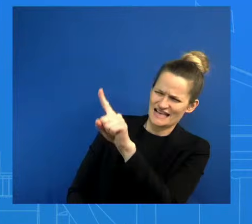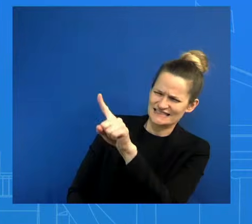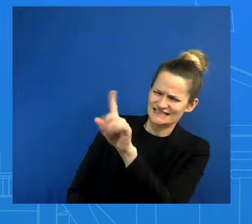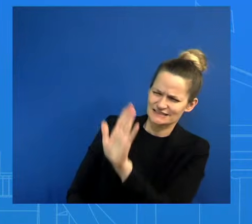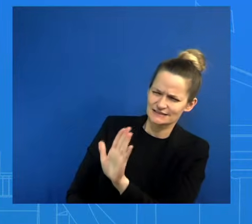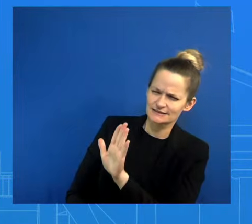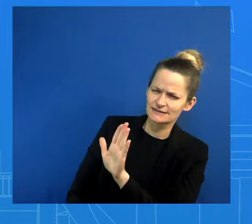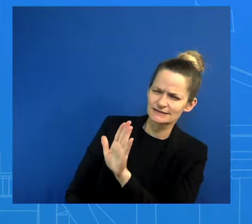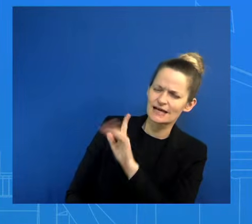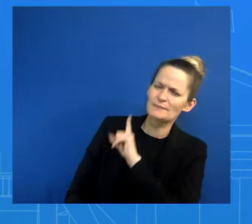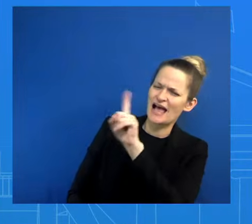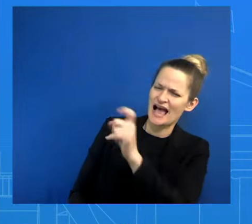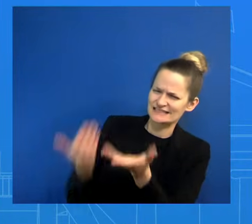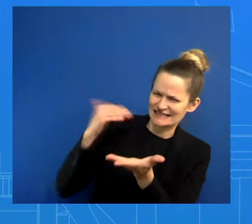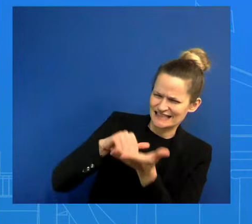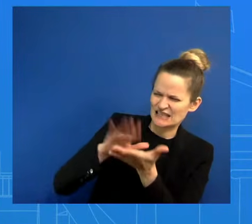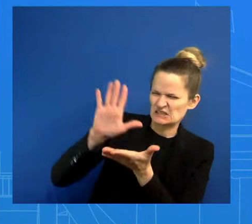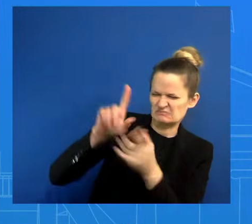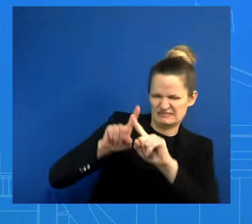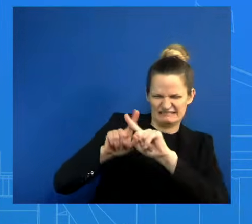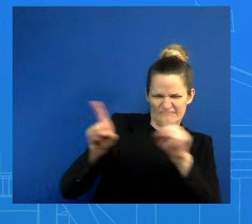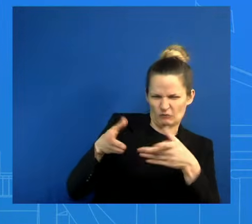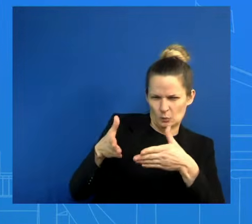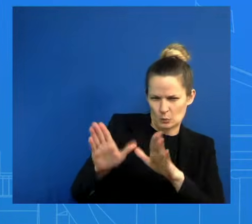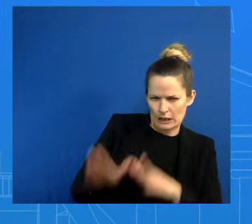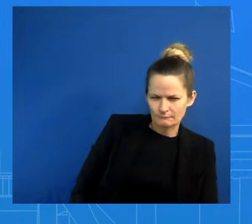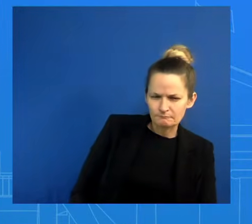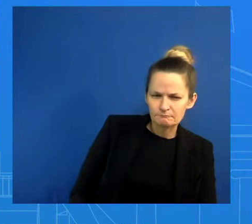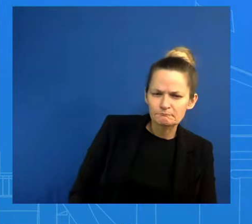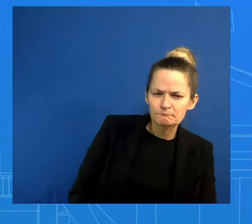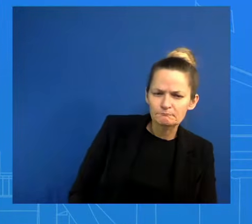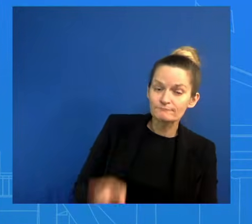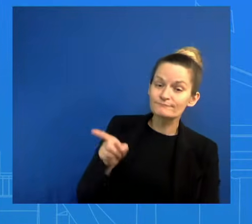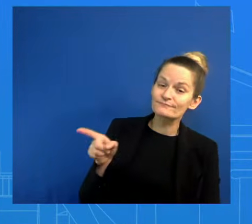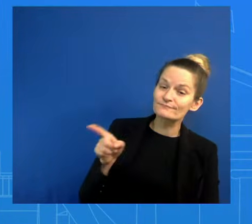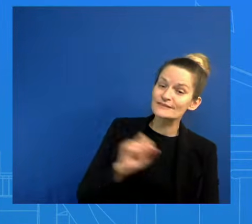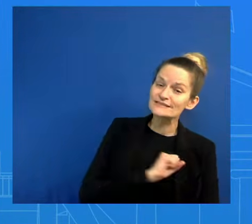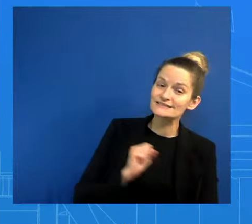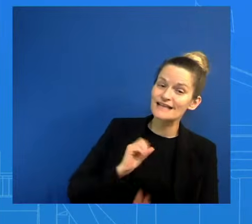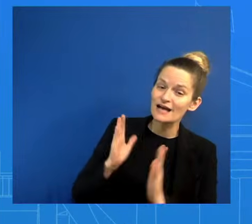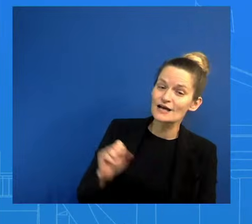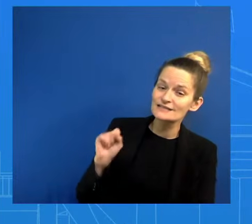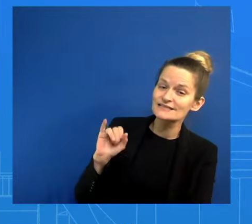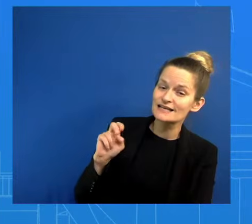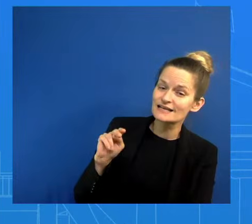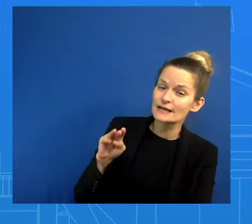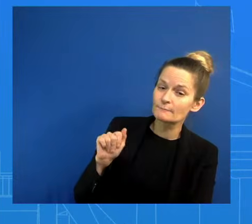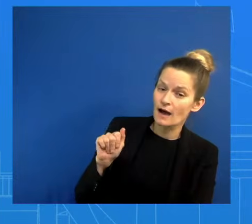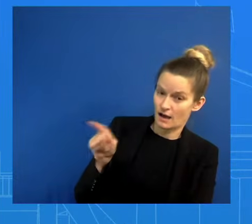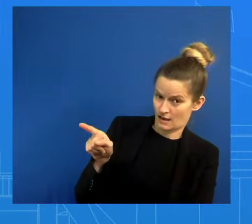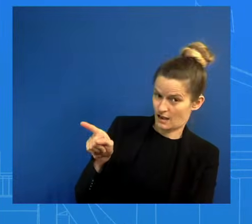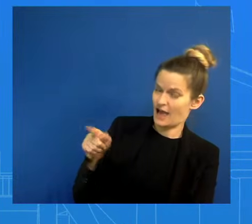Does Senator Sinema have the support of the President in this decision and moving forward into 2024?